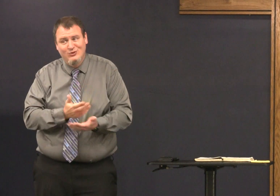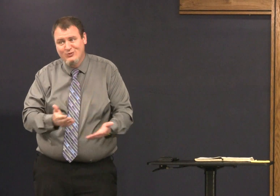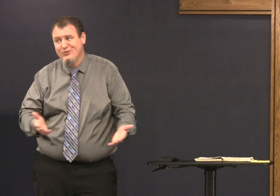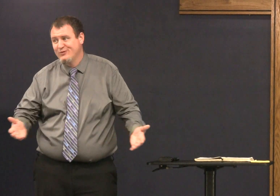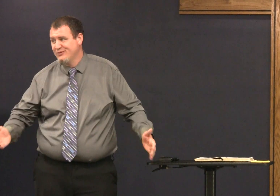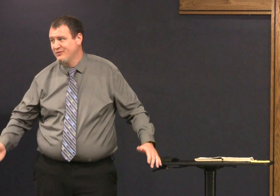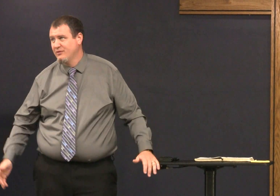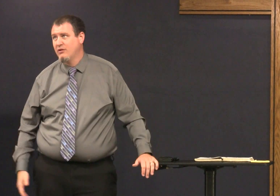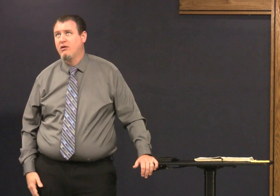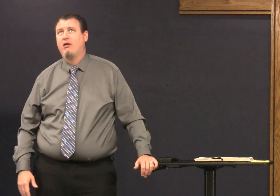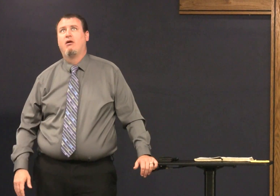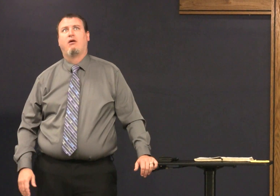and he loves you